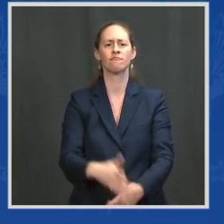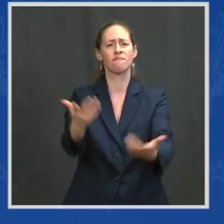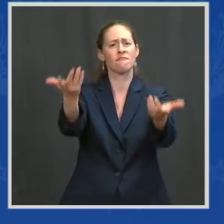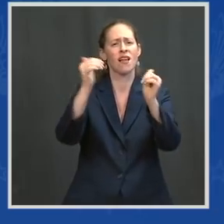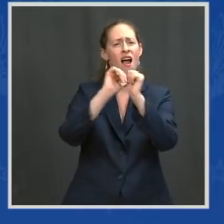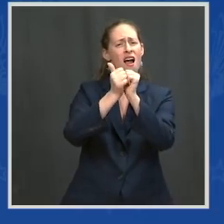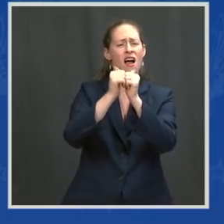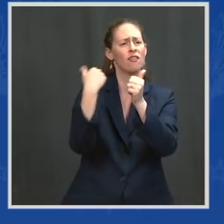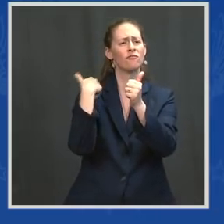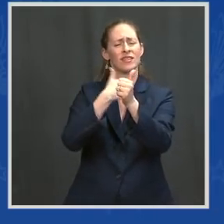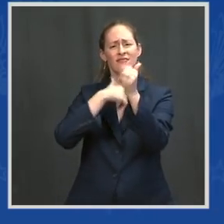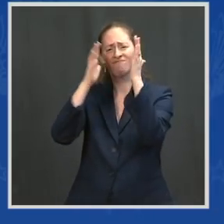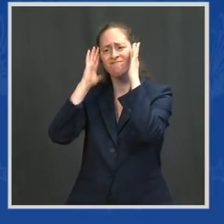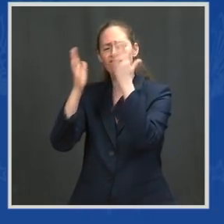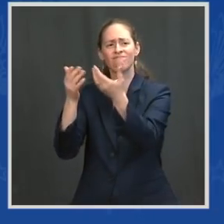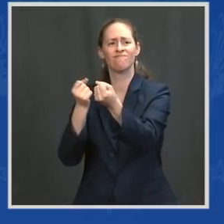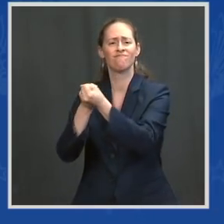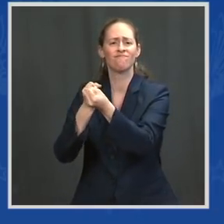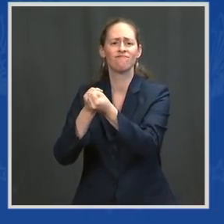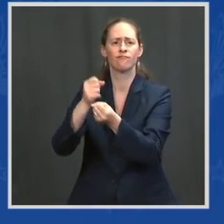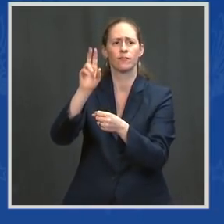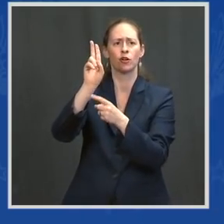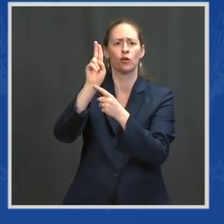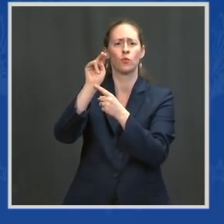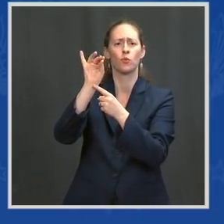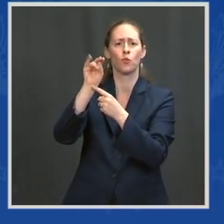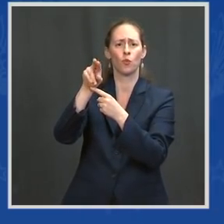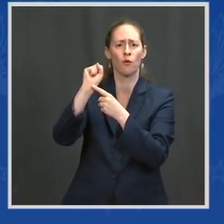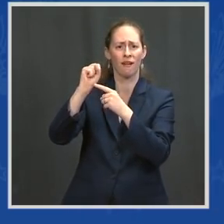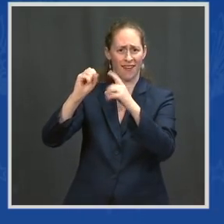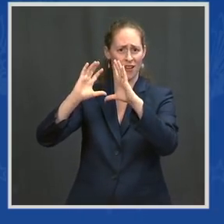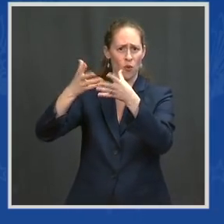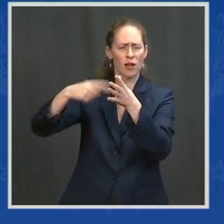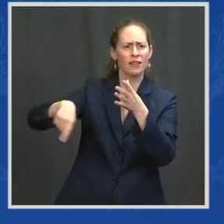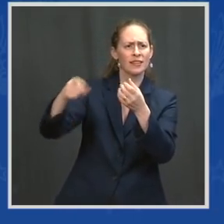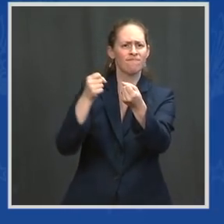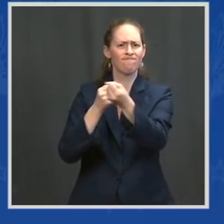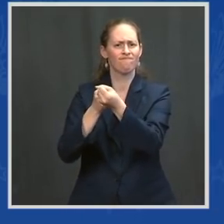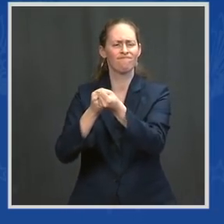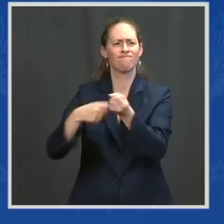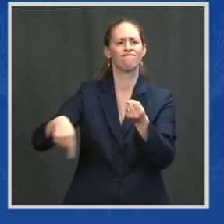Well, look, it's -- as I said, it's good to be back, Governor Edwards and Mayor Hunter.